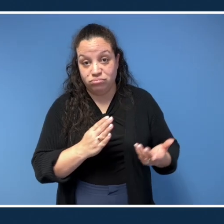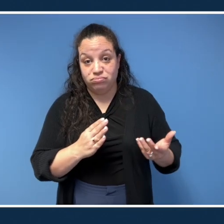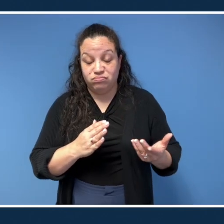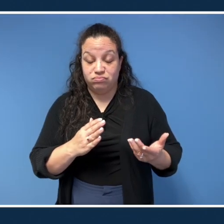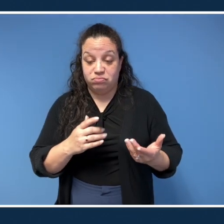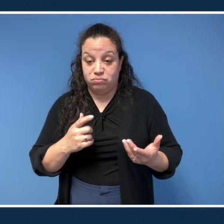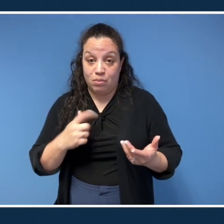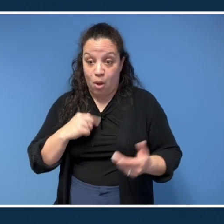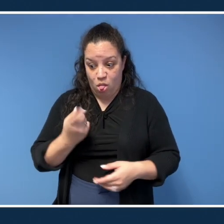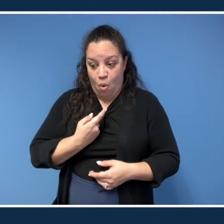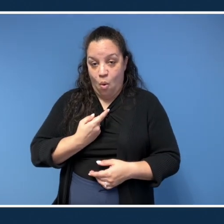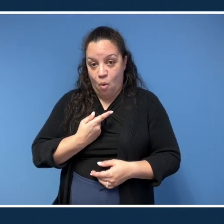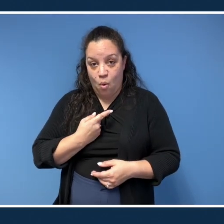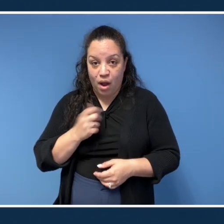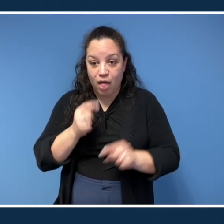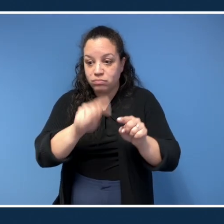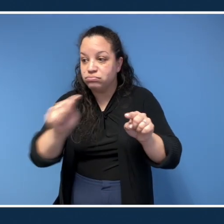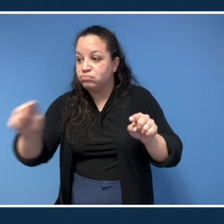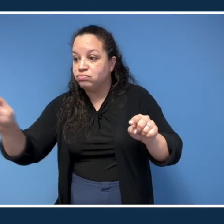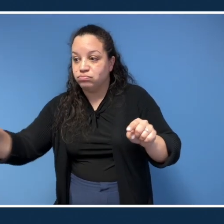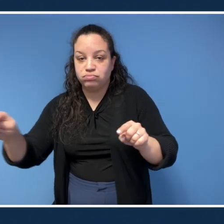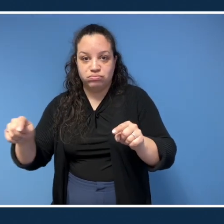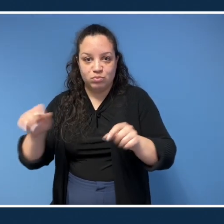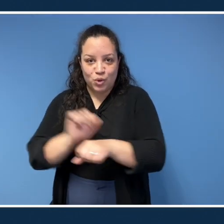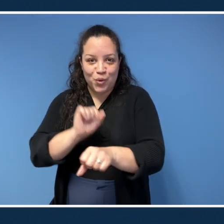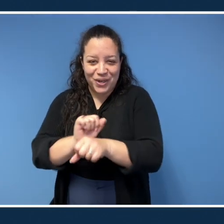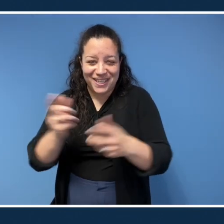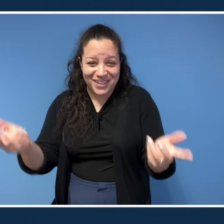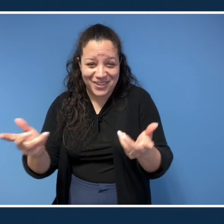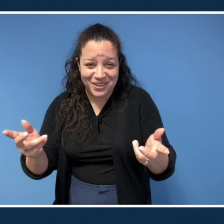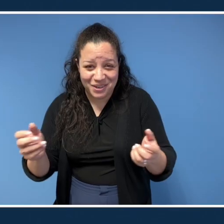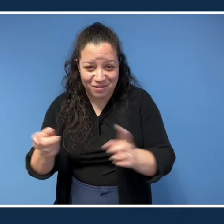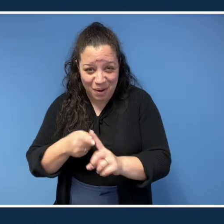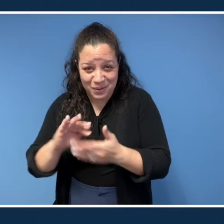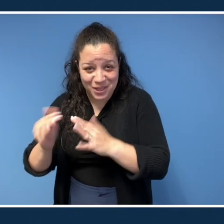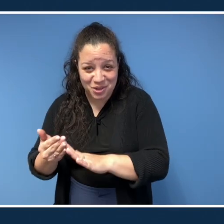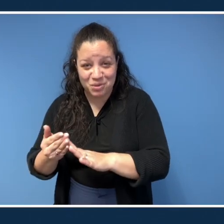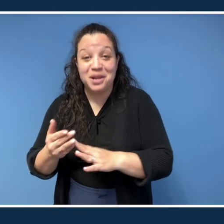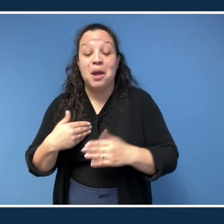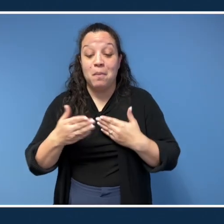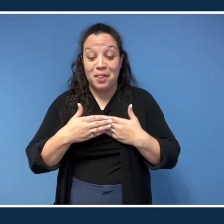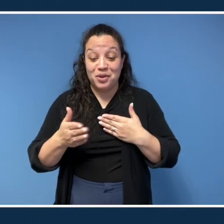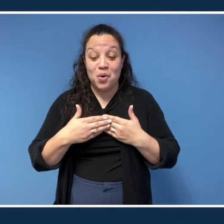because we have other individuals from our community working at the college. But when you step outside the door, it doesn't stop for you.